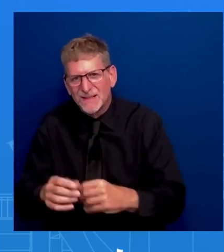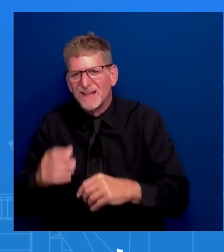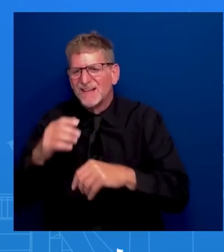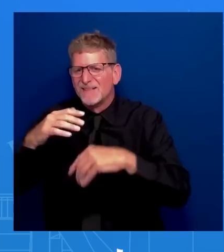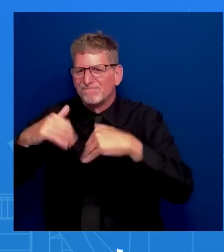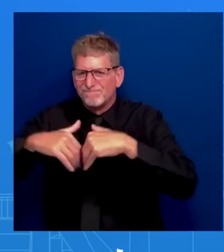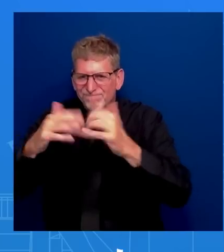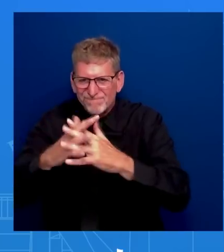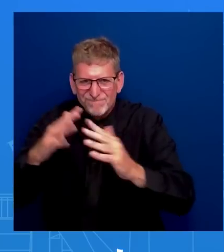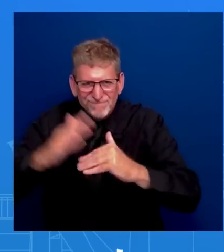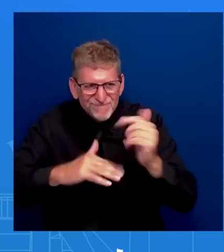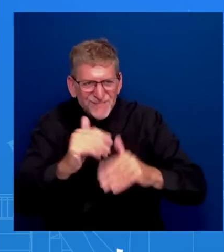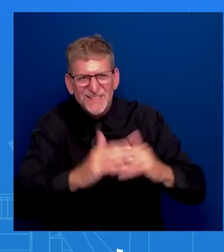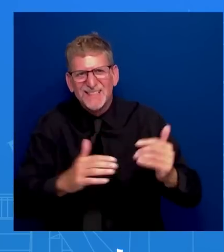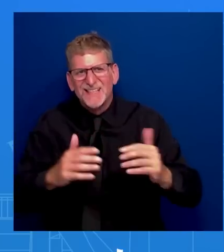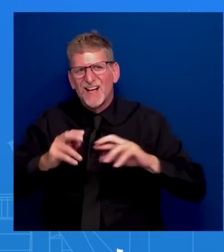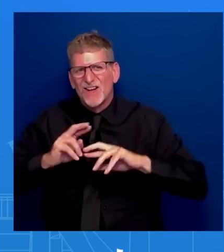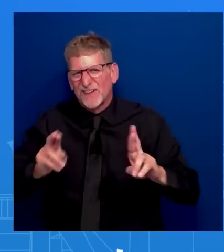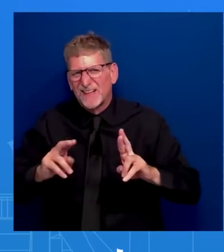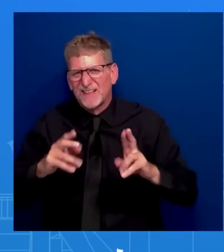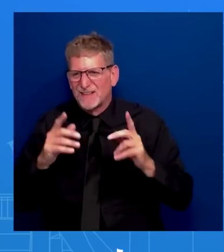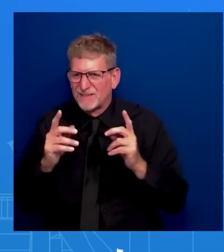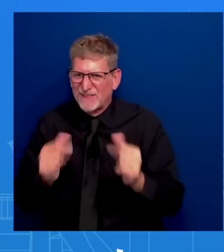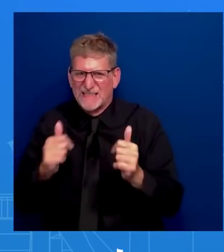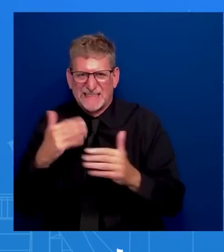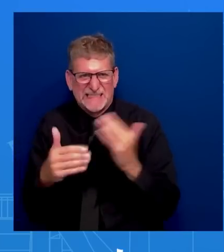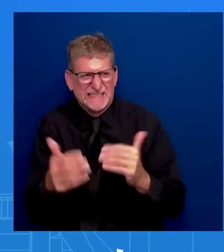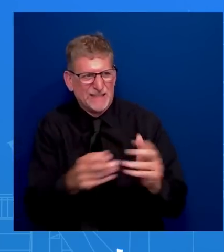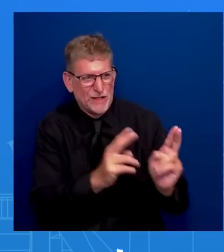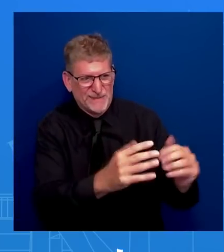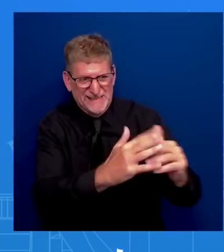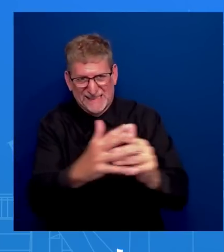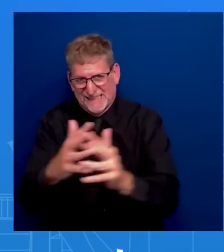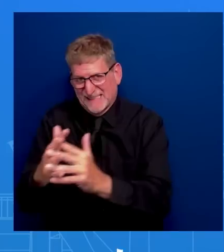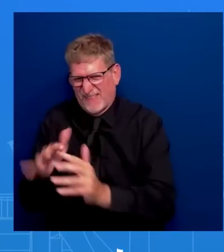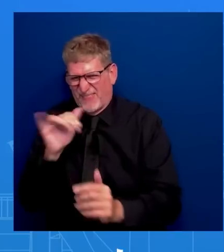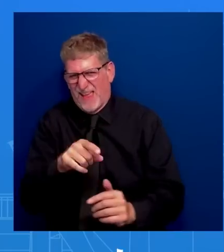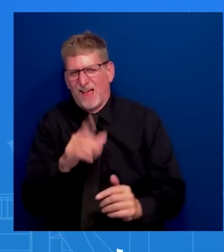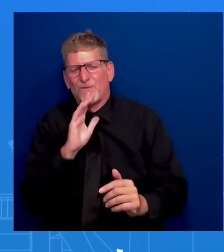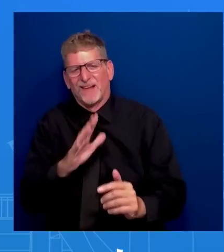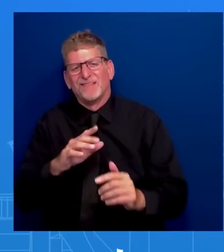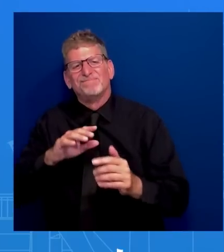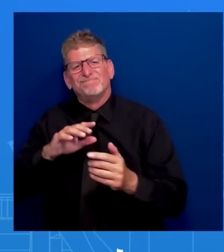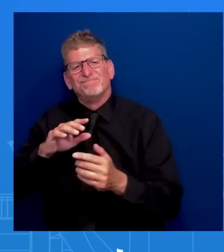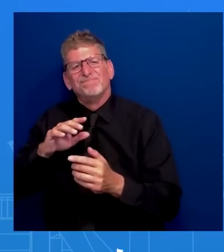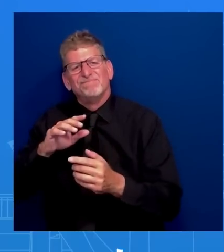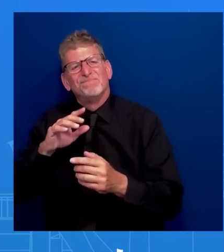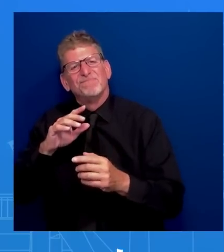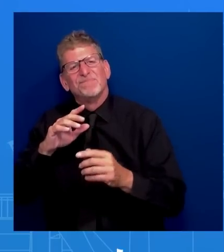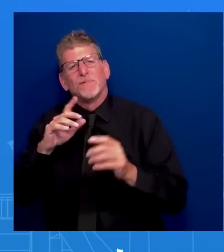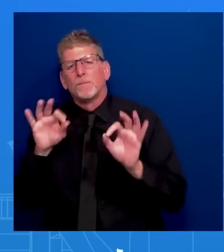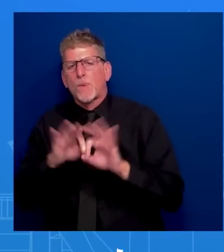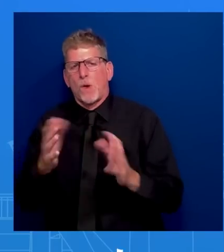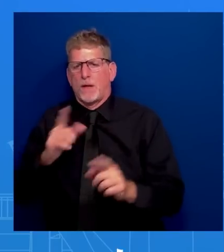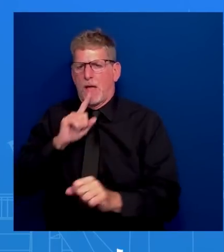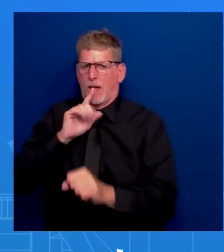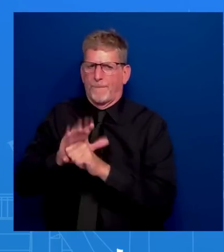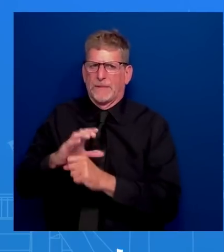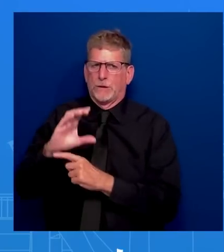is that this commitment that we have made -- again, CHIPS -- bipartisan, very important; both Republicans and Democrats